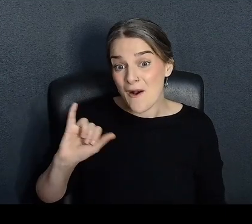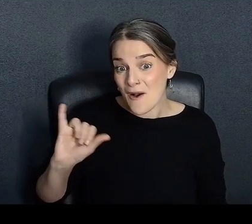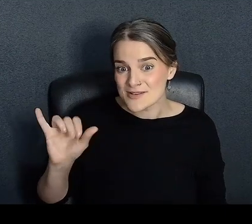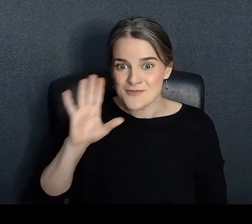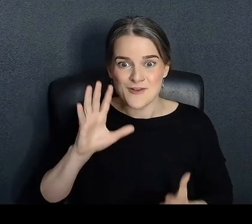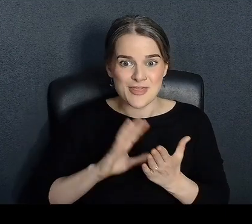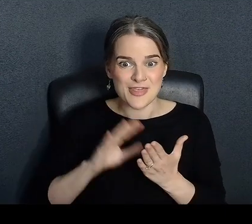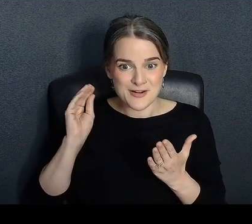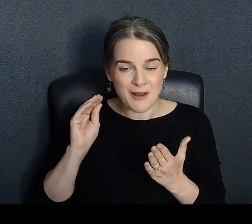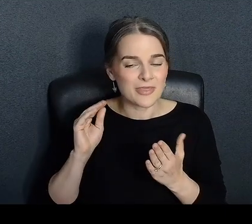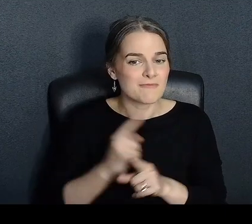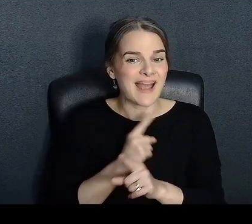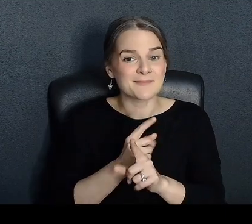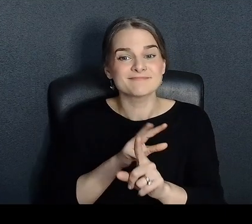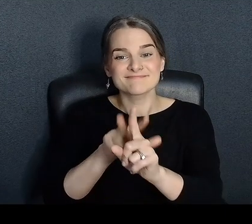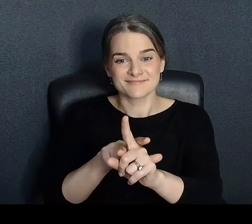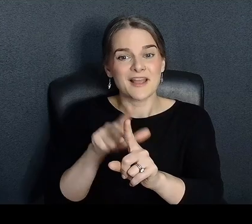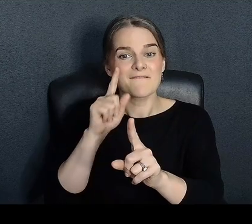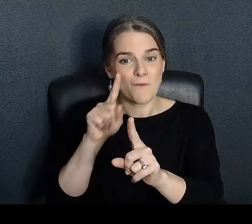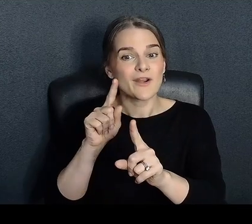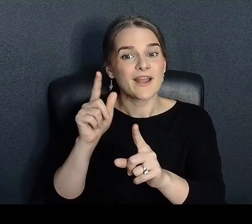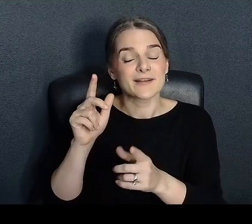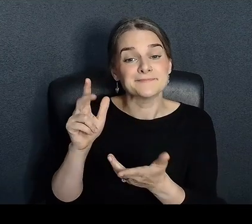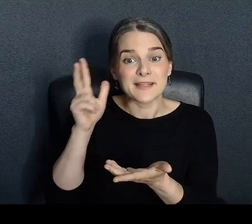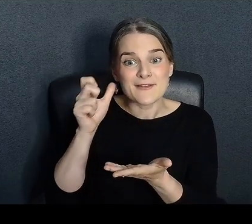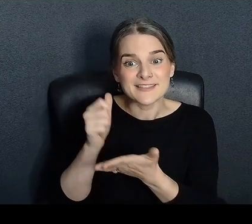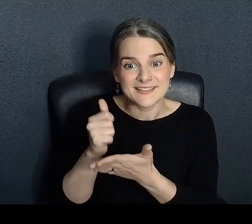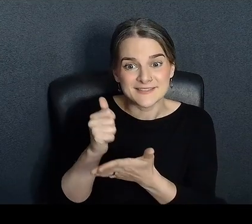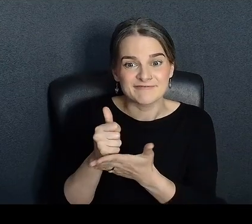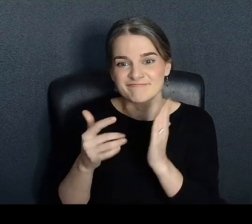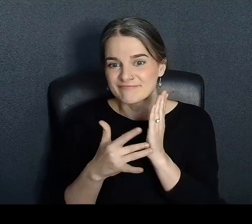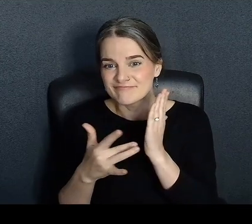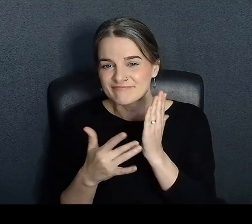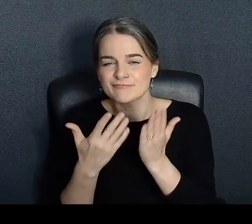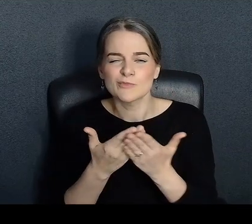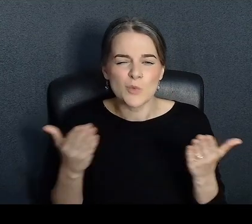And we're going to make what you already have work for you.